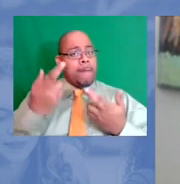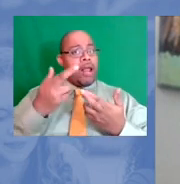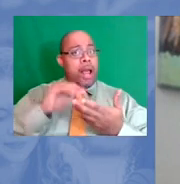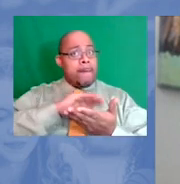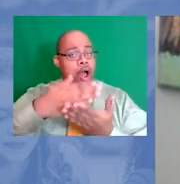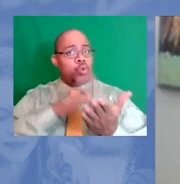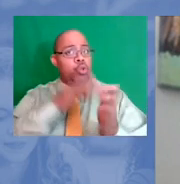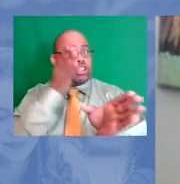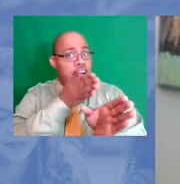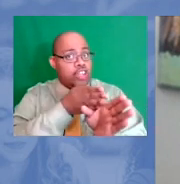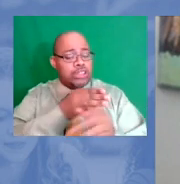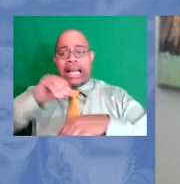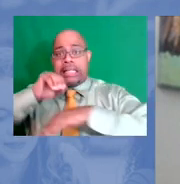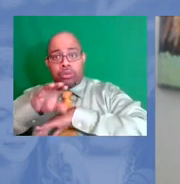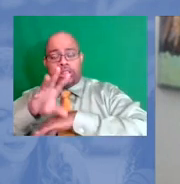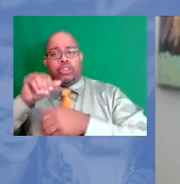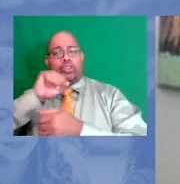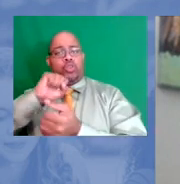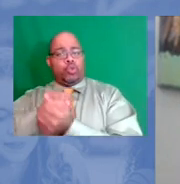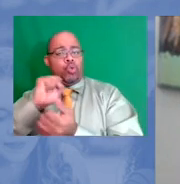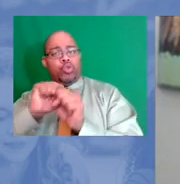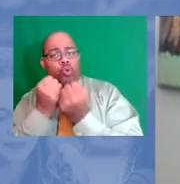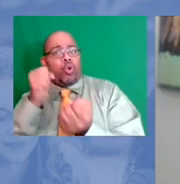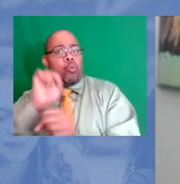AND SOCIAL WORKERS. ADEQUATE STAFFING AND EARLY INTERSECTION ARE